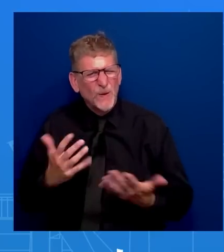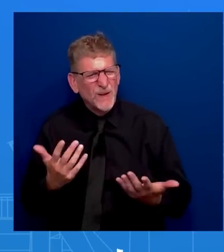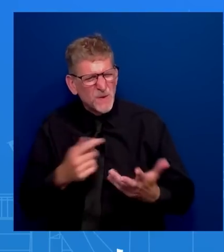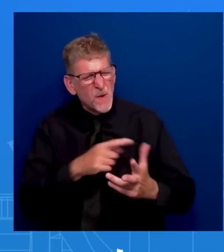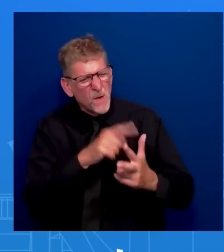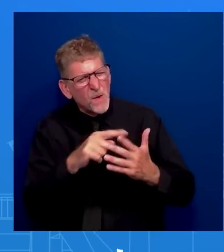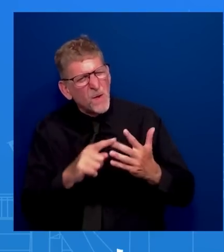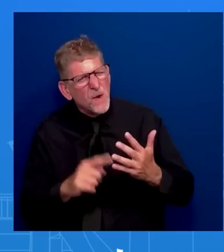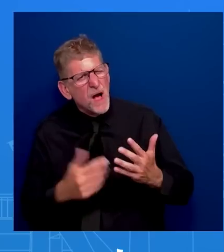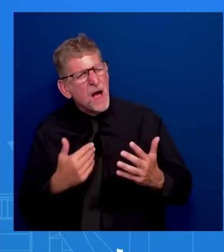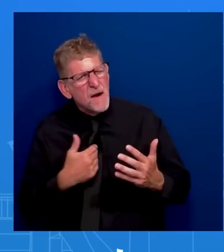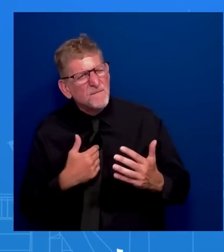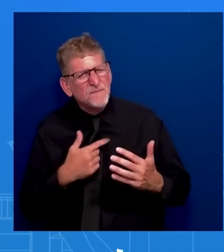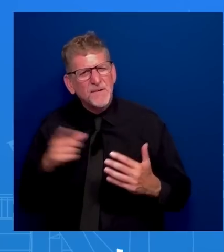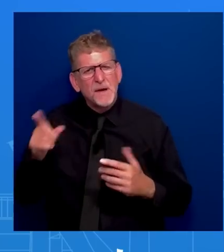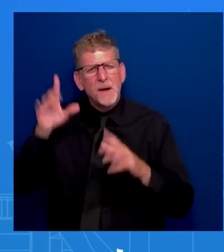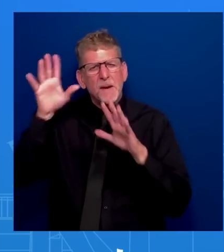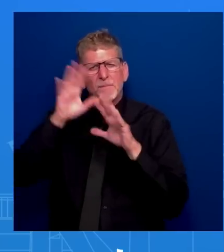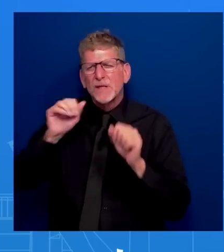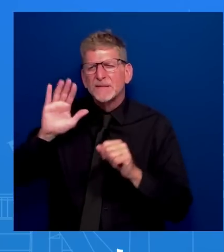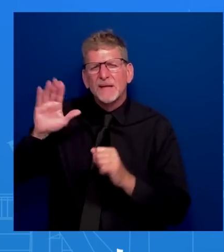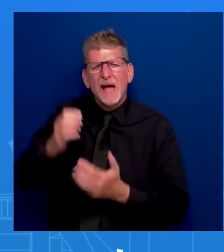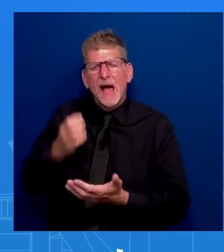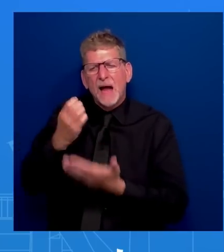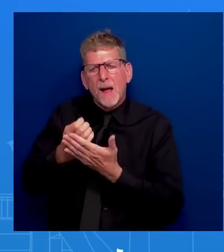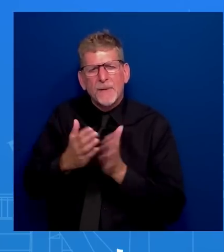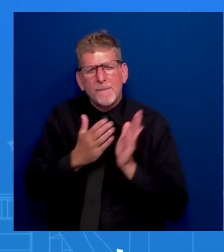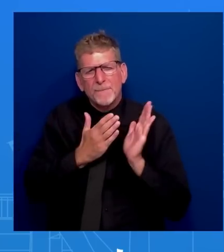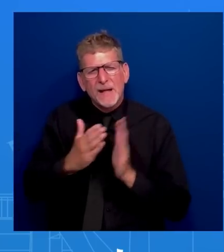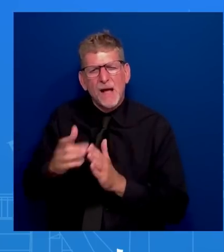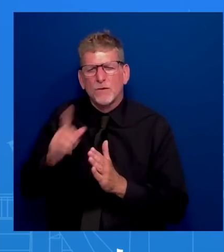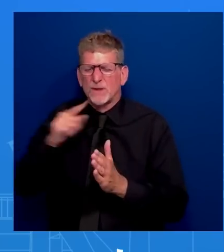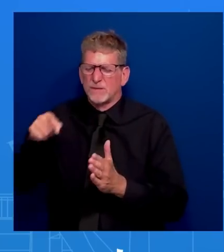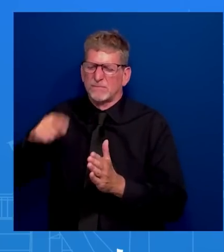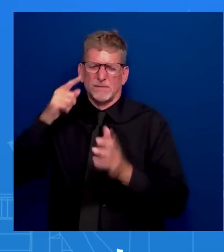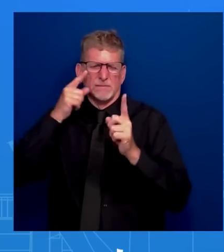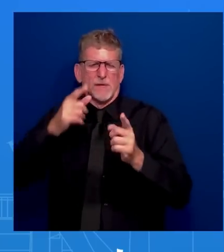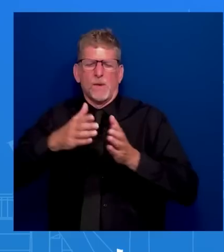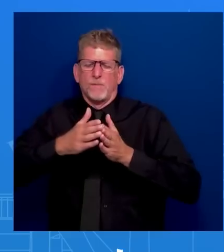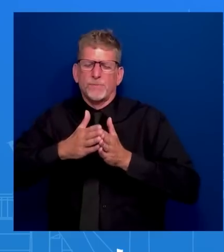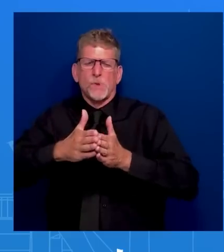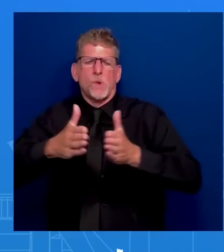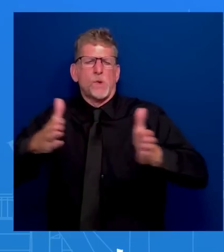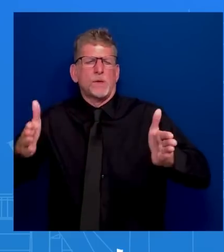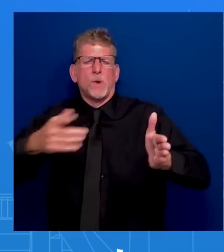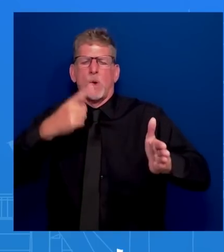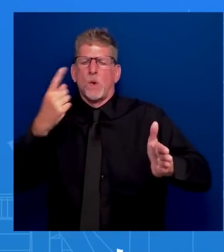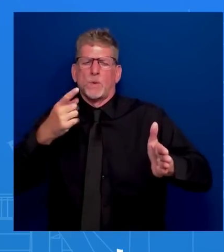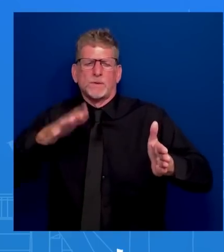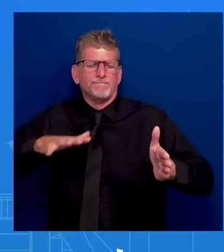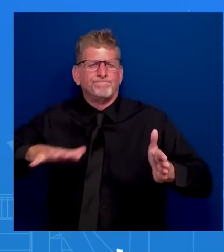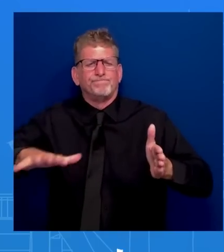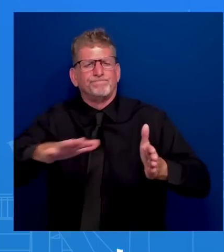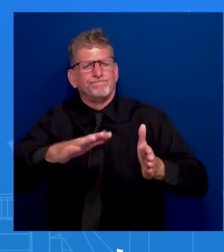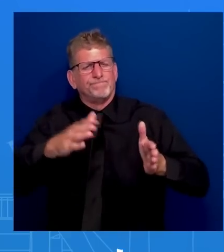it's always been about making sure that it is -- it is economically fair, that we don't leave anybody behind.